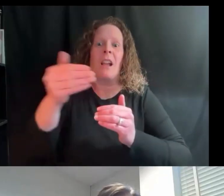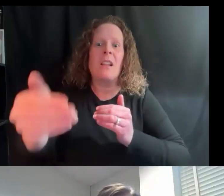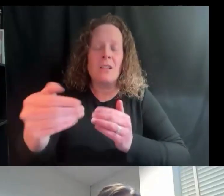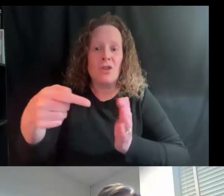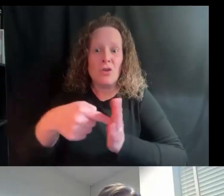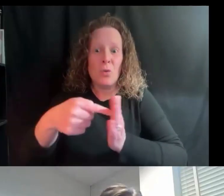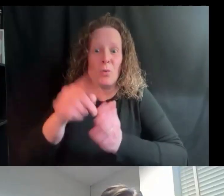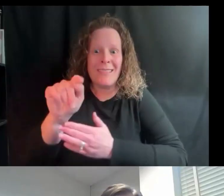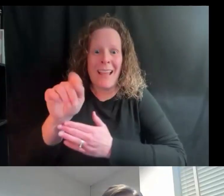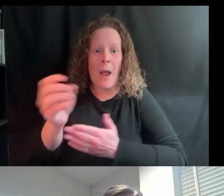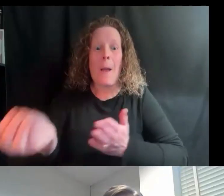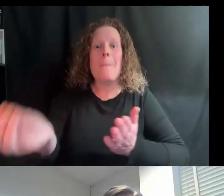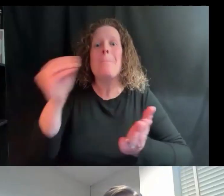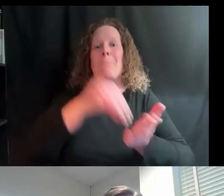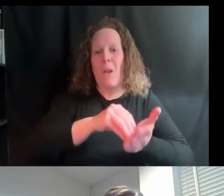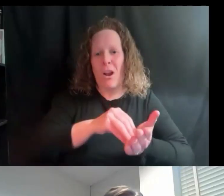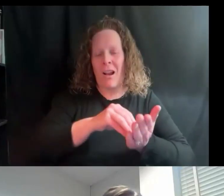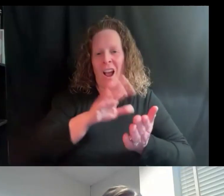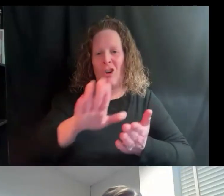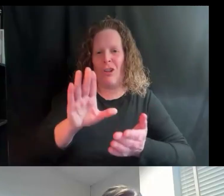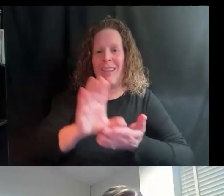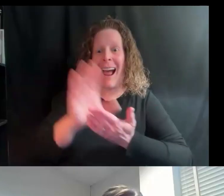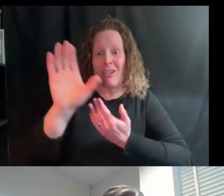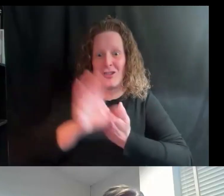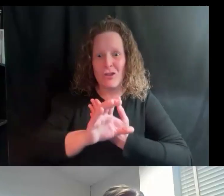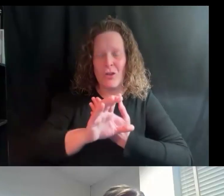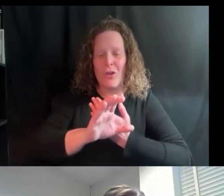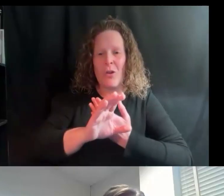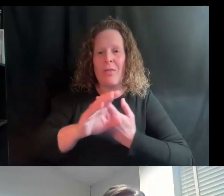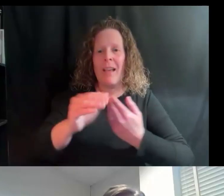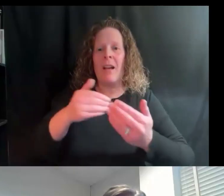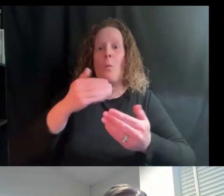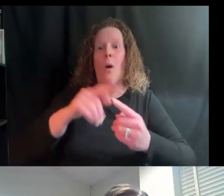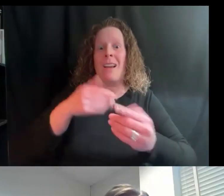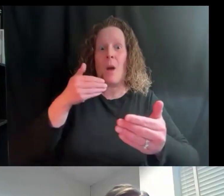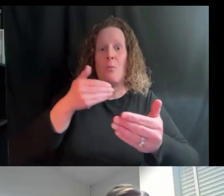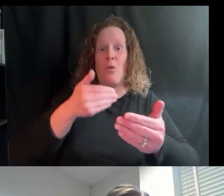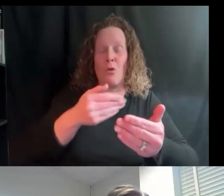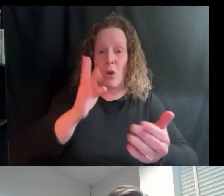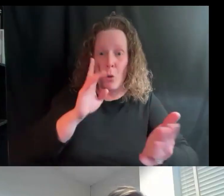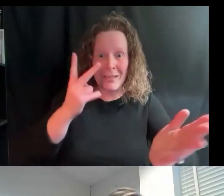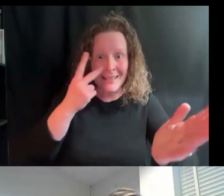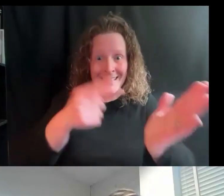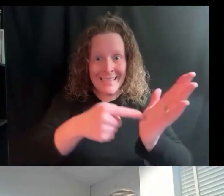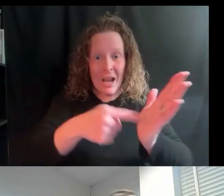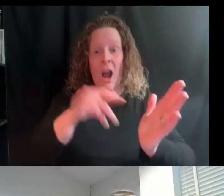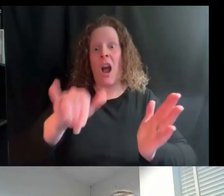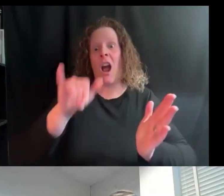when it's due when the next date will be and put that on your calendar so that when it